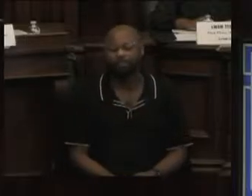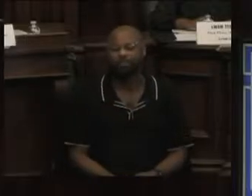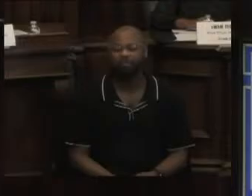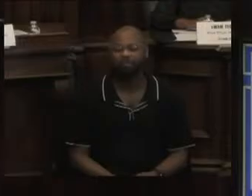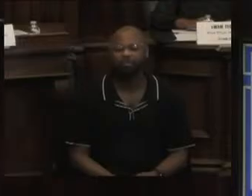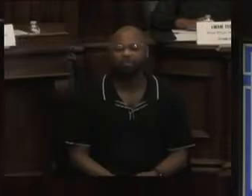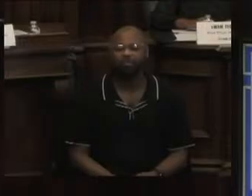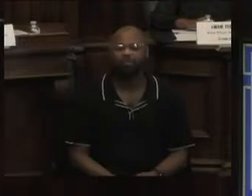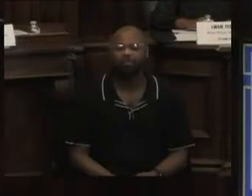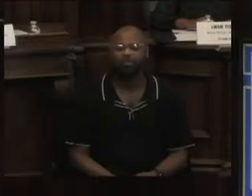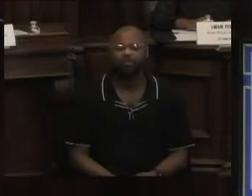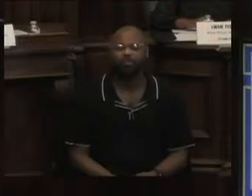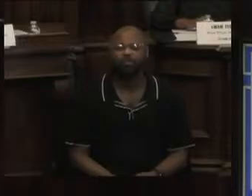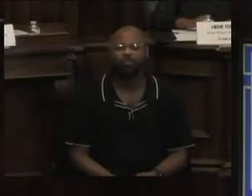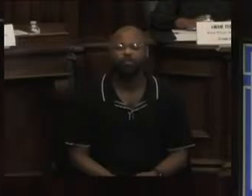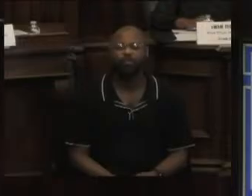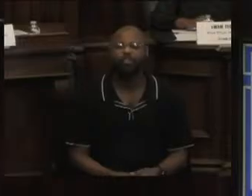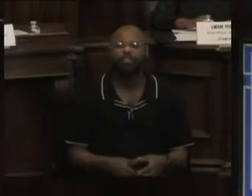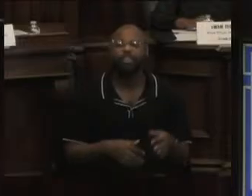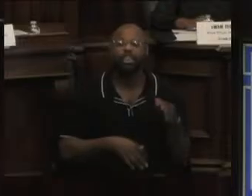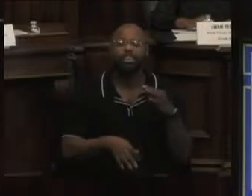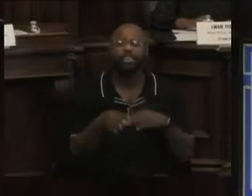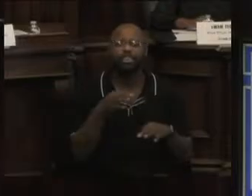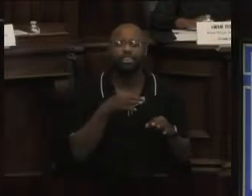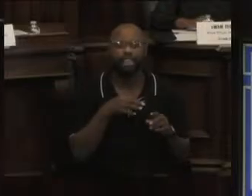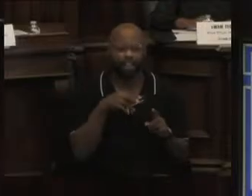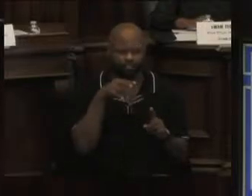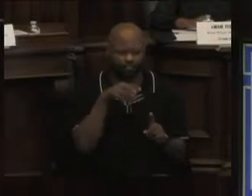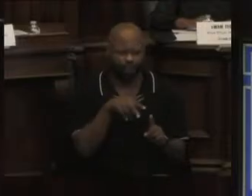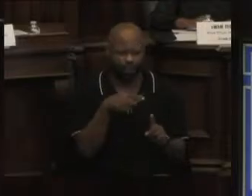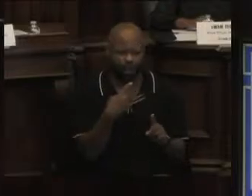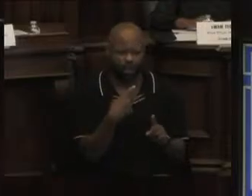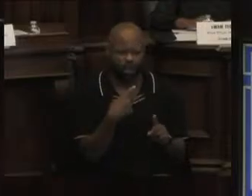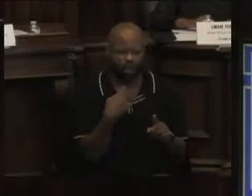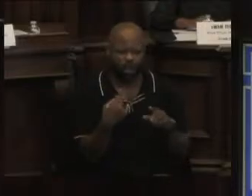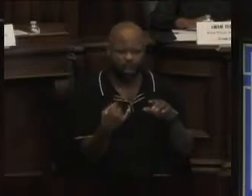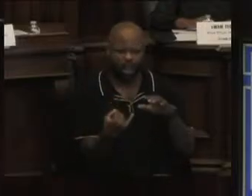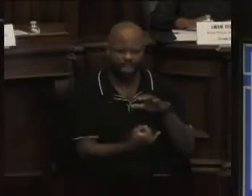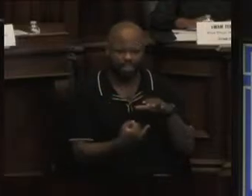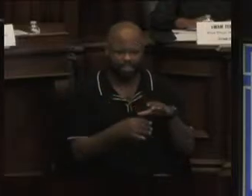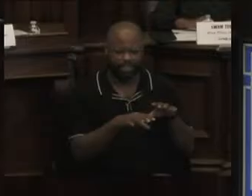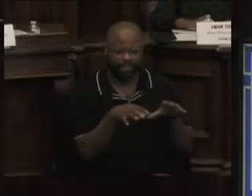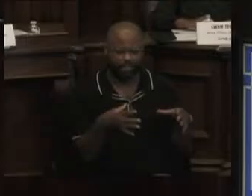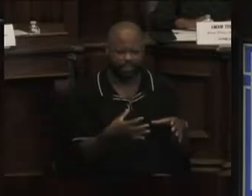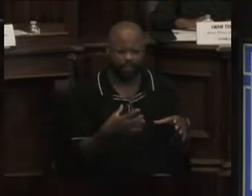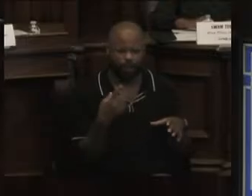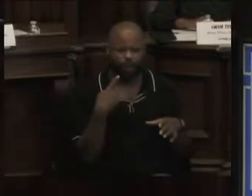community to know that we are receiving complaints. But now,